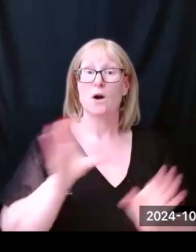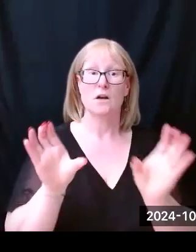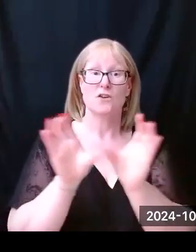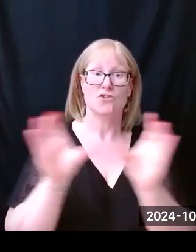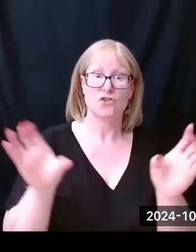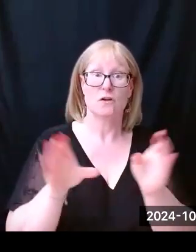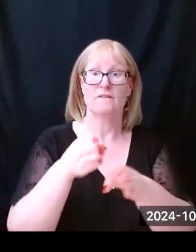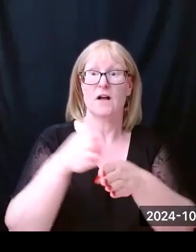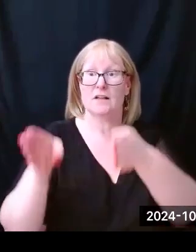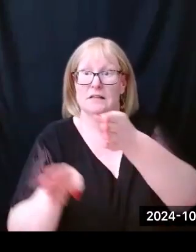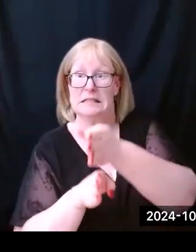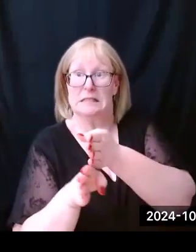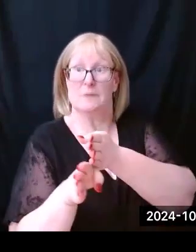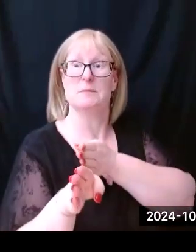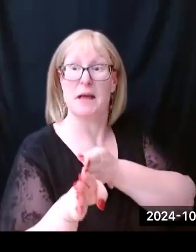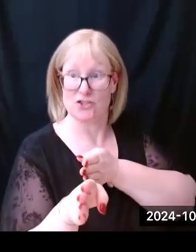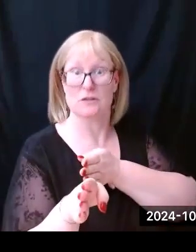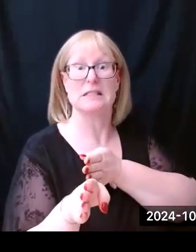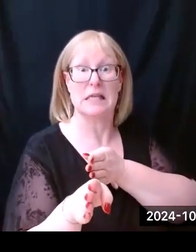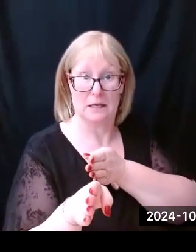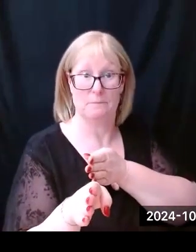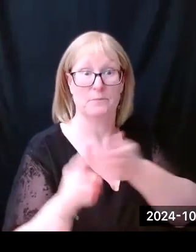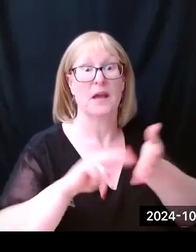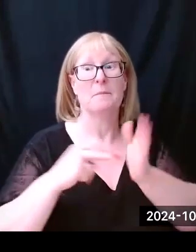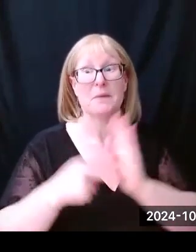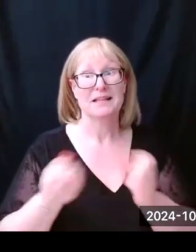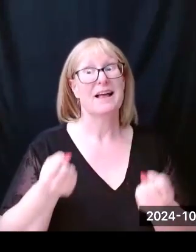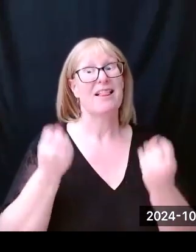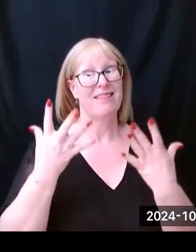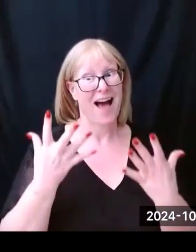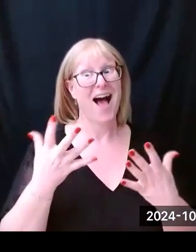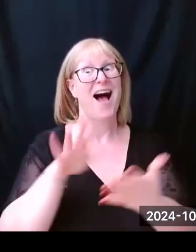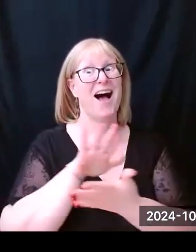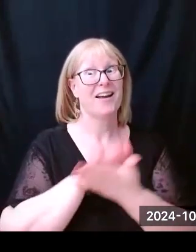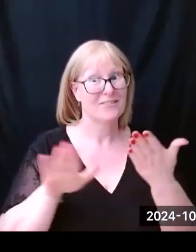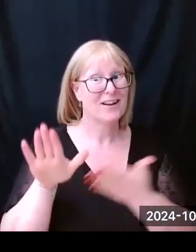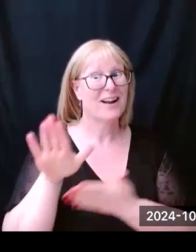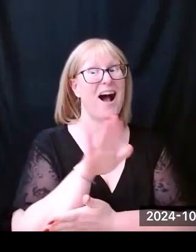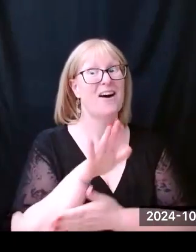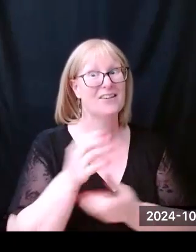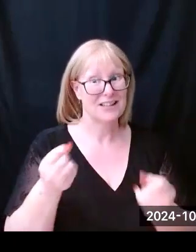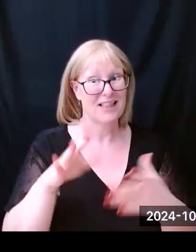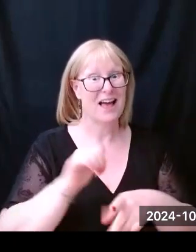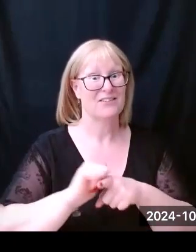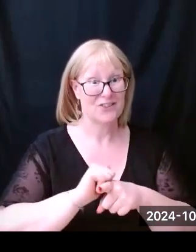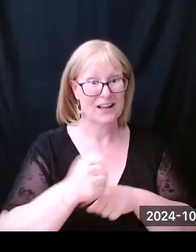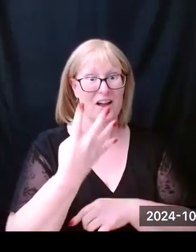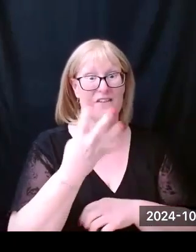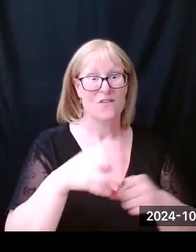So what does that mean? It means that I went to a lot of school and training. I did four years of undergrad in college.